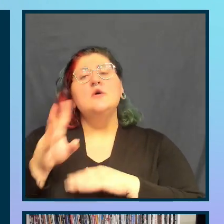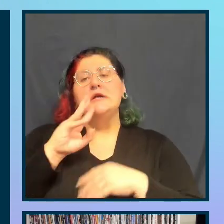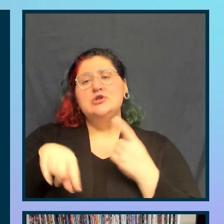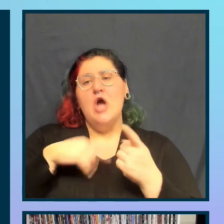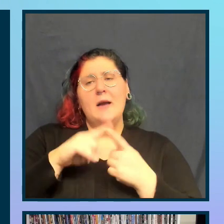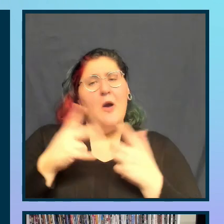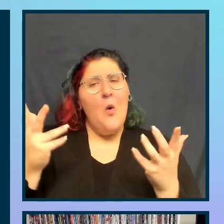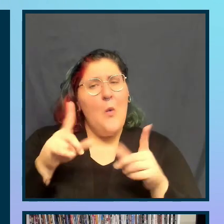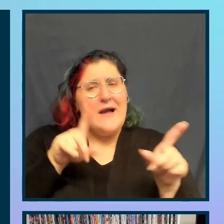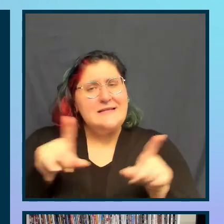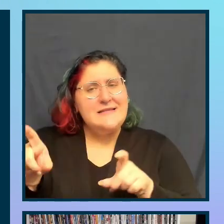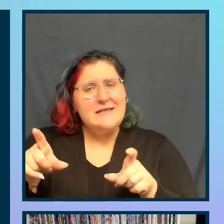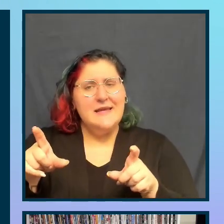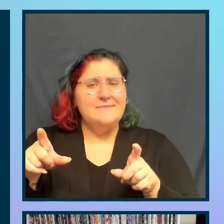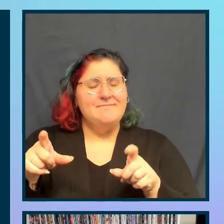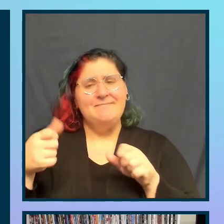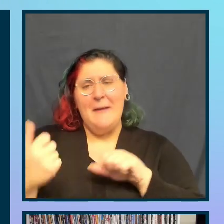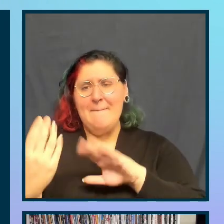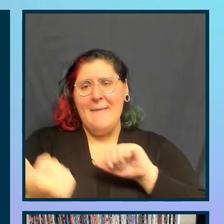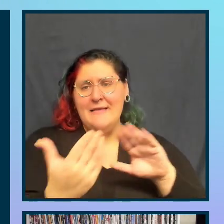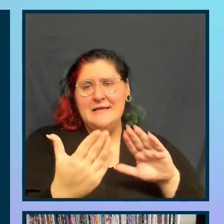in the iOS Simulator or Android Emulator.